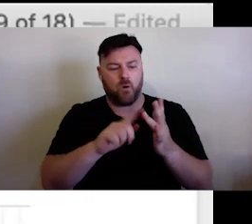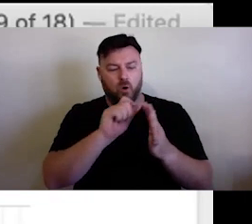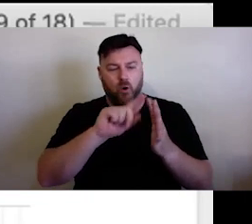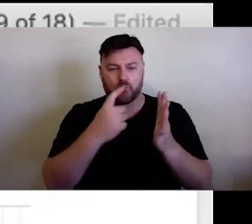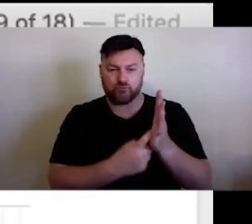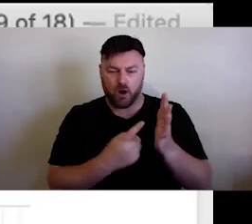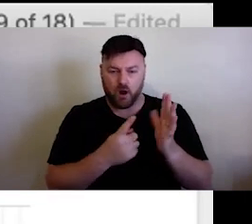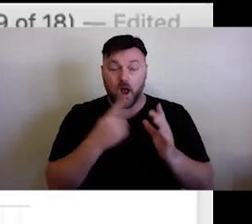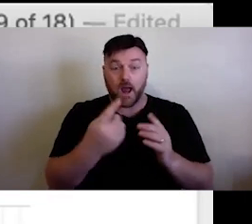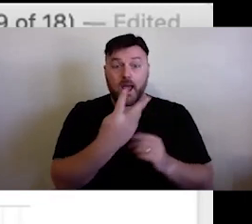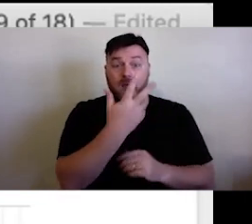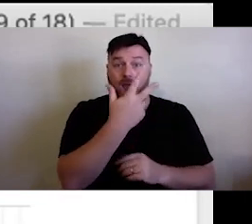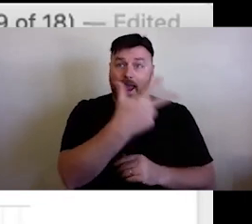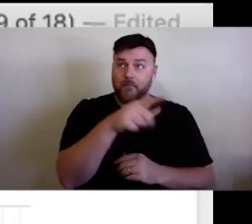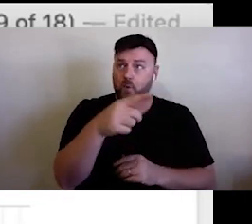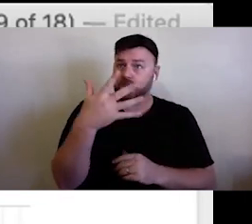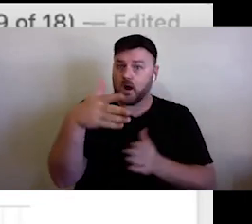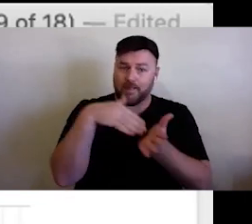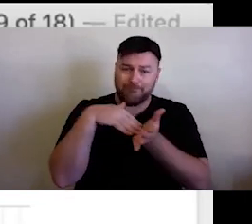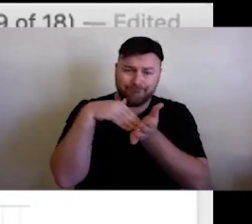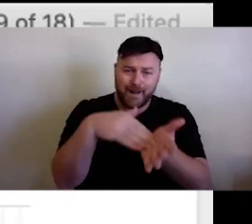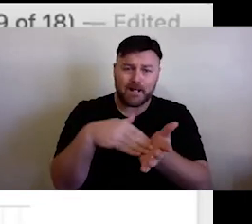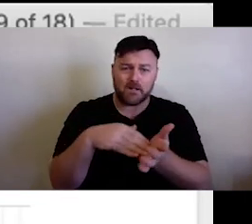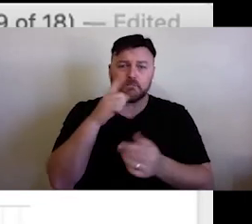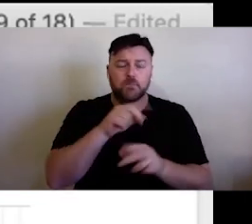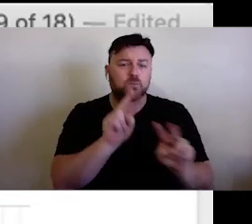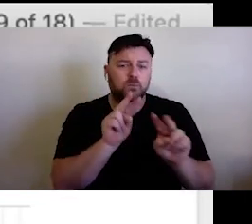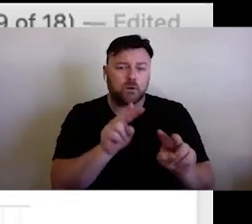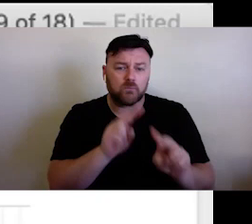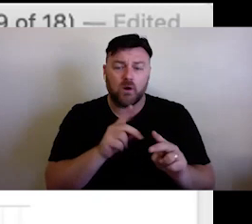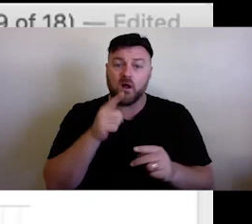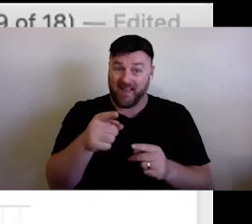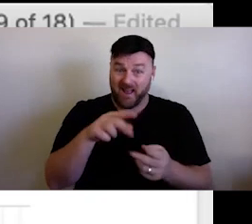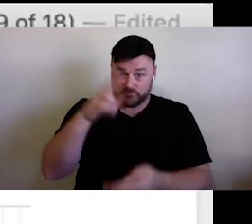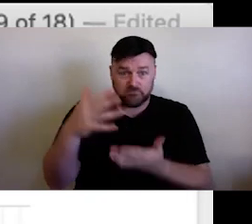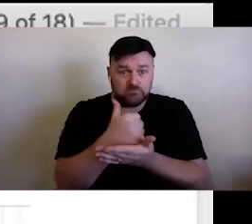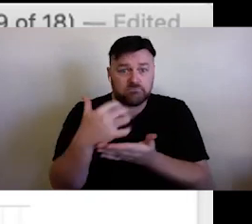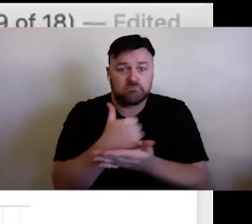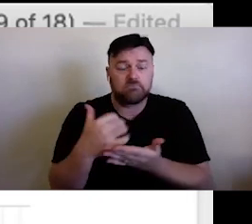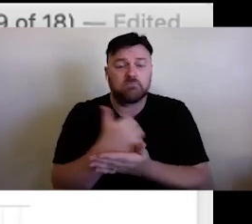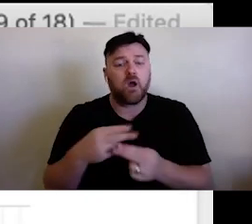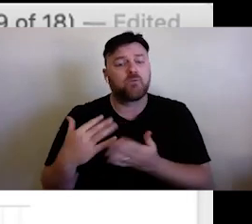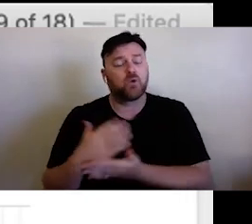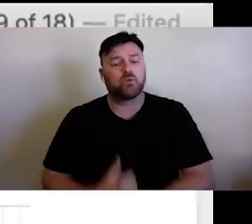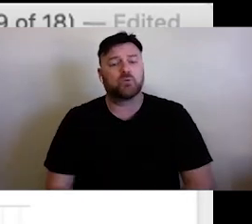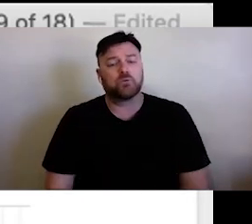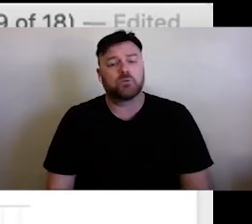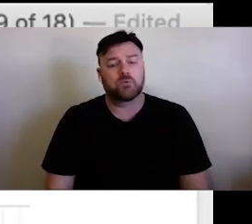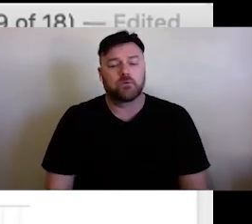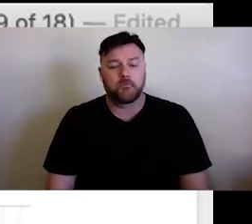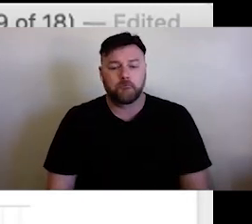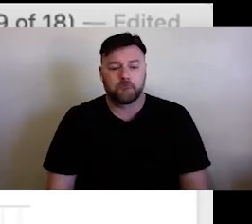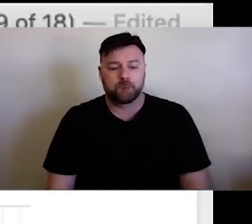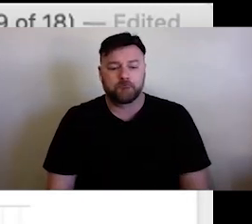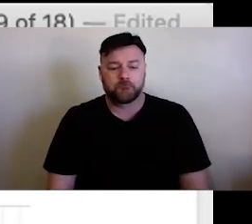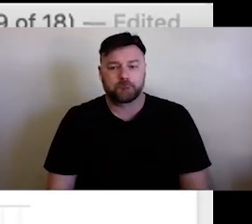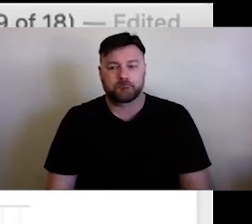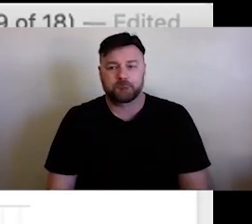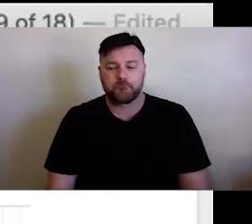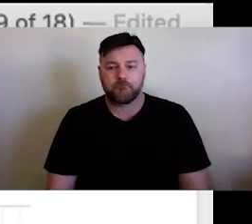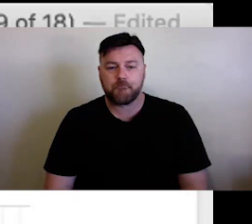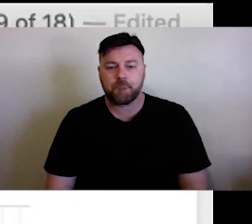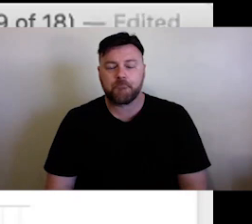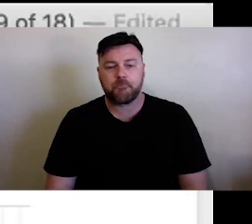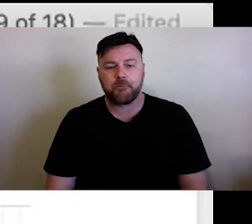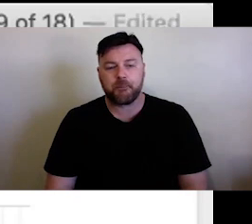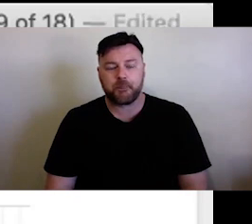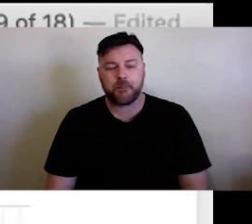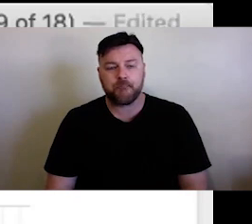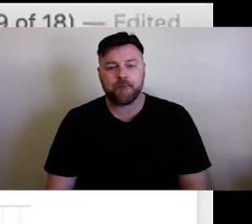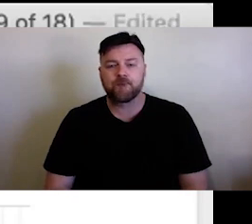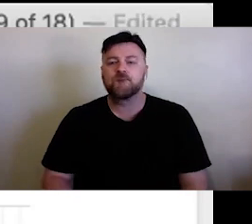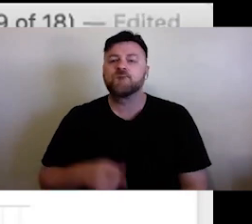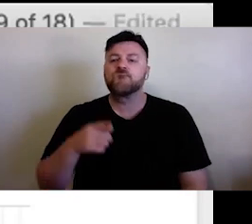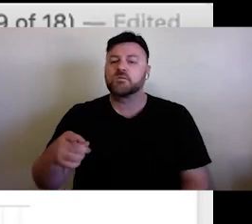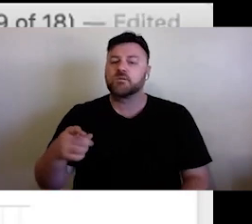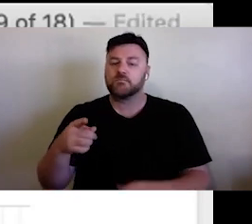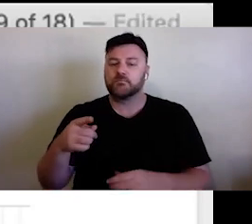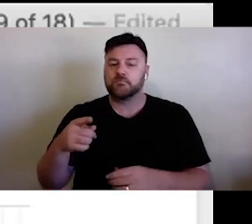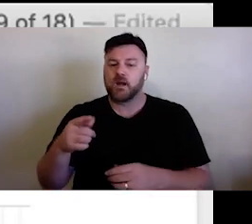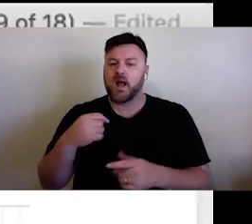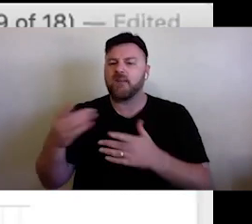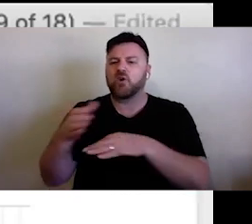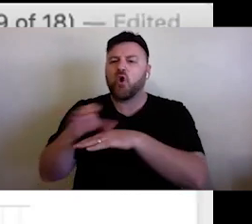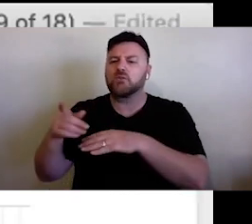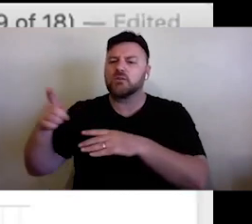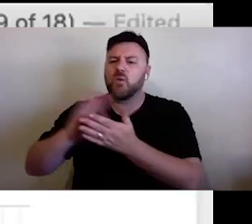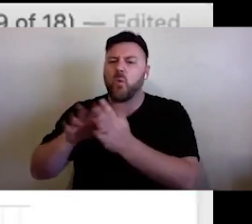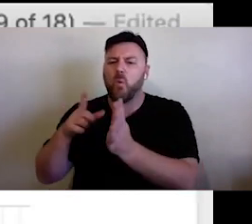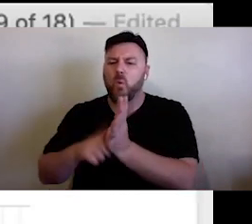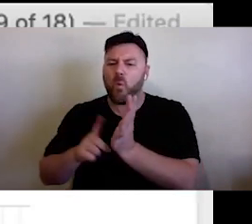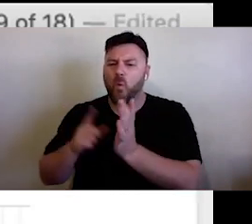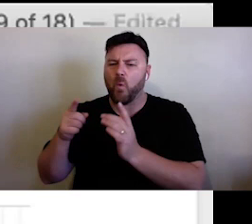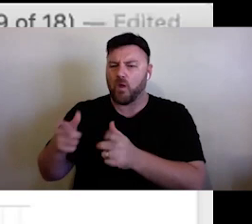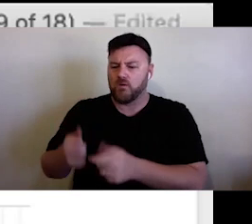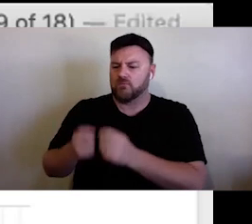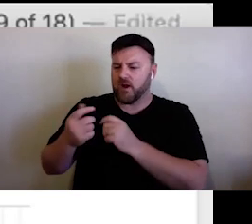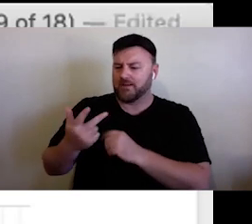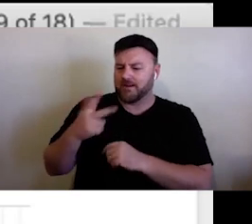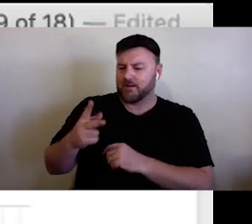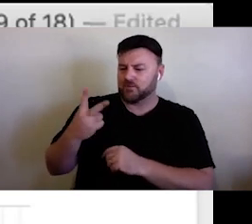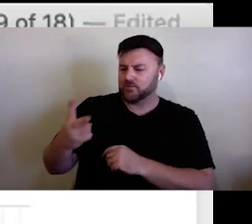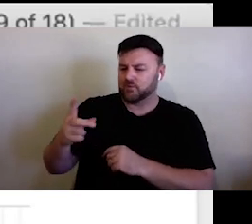funds for NHS charities. And that's fantastic. An Australian example